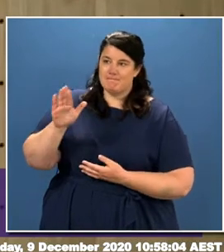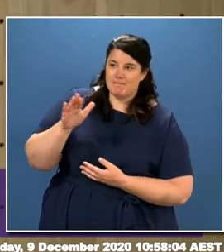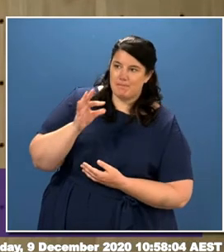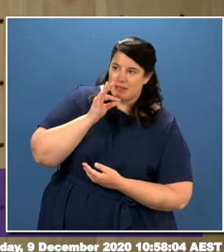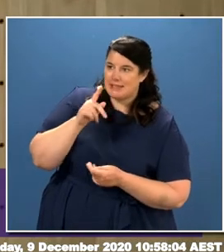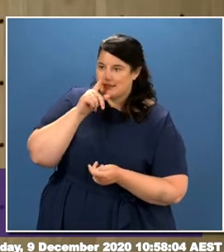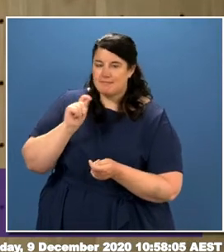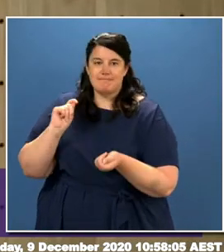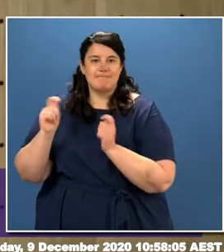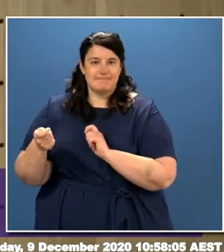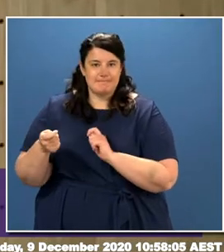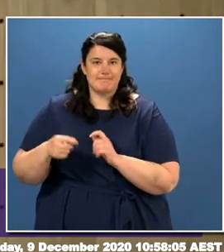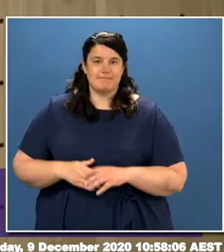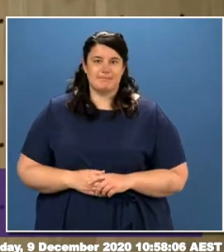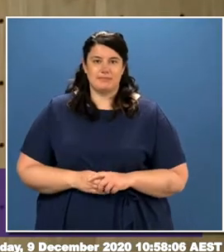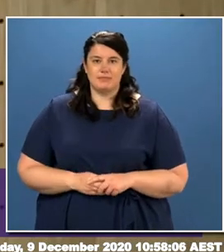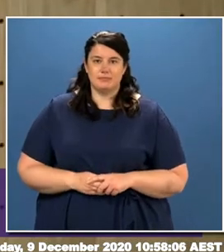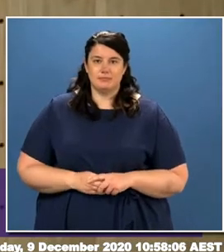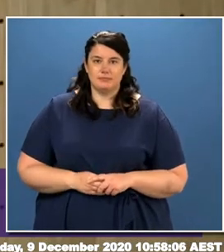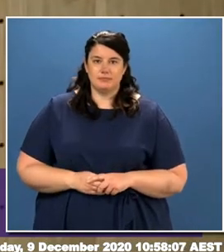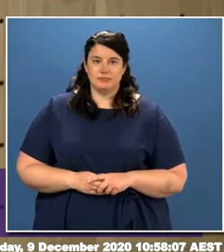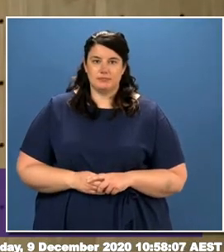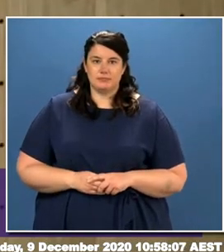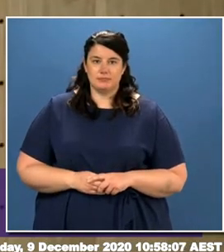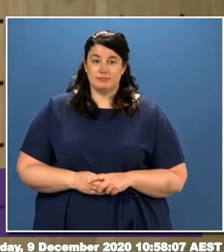And as with anybody, that's a work in progress.